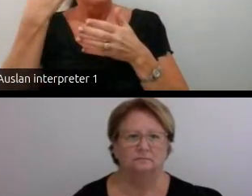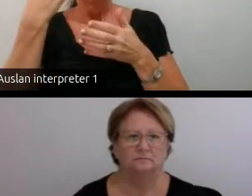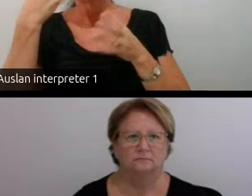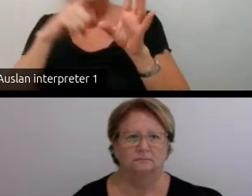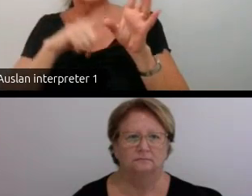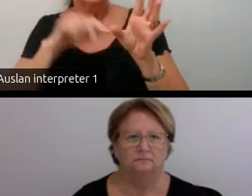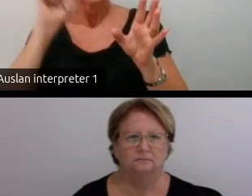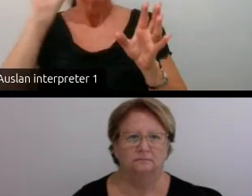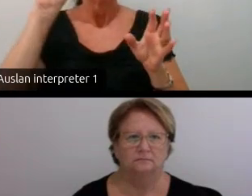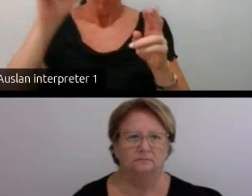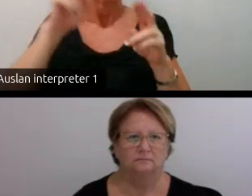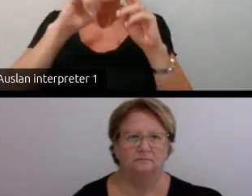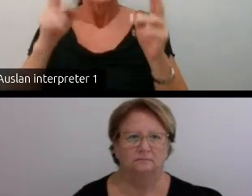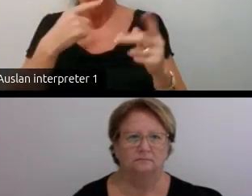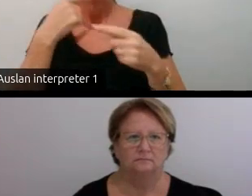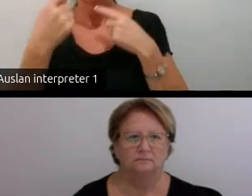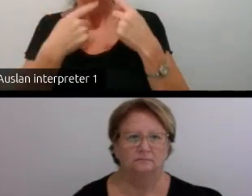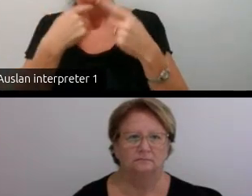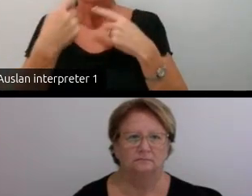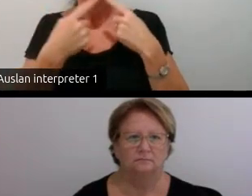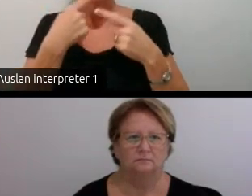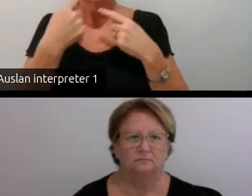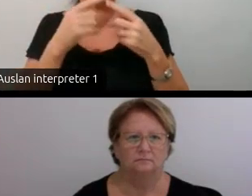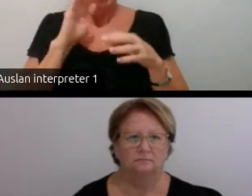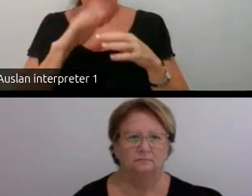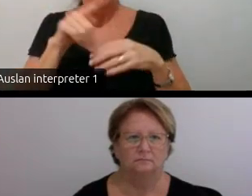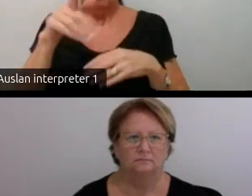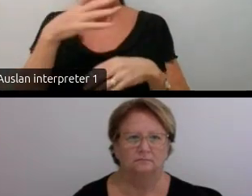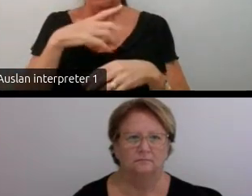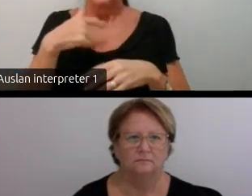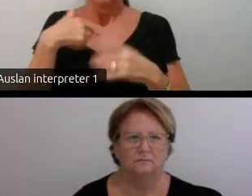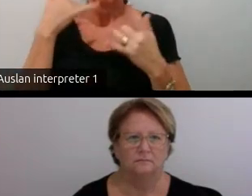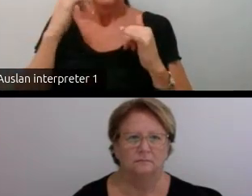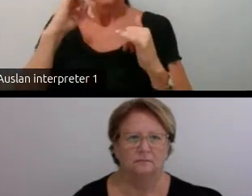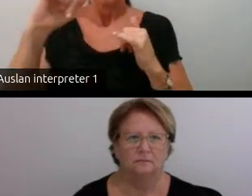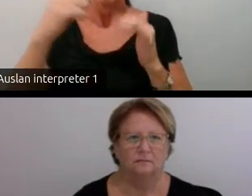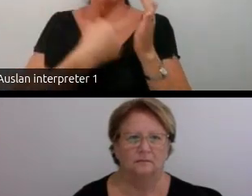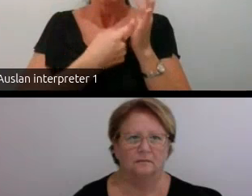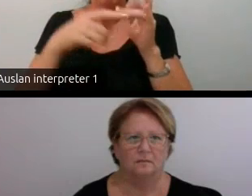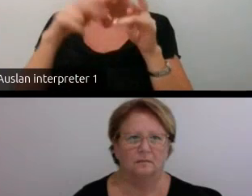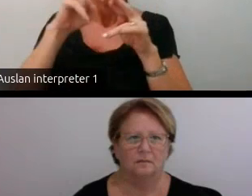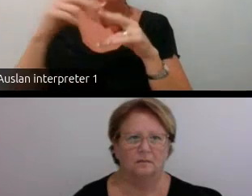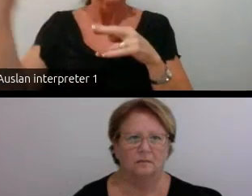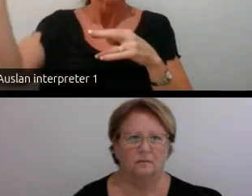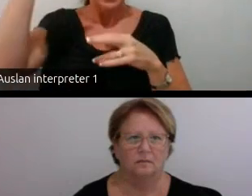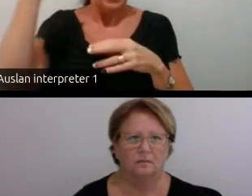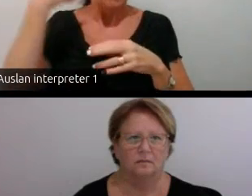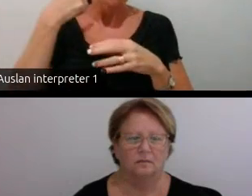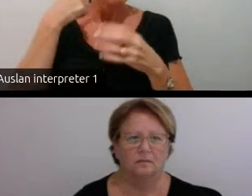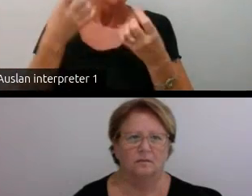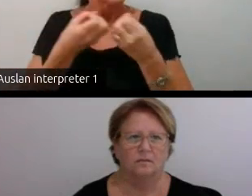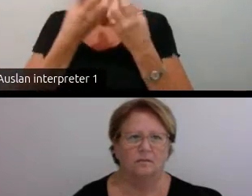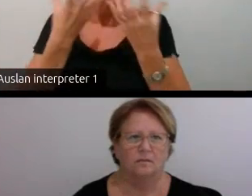when I knock on the door and say, "Ah, do you want me to check your roof for damage?" And I'm